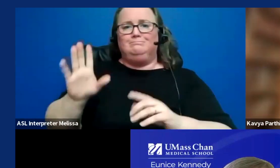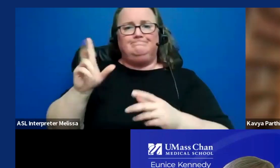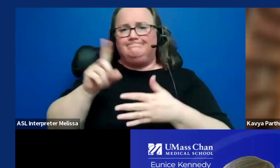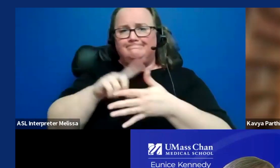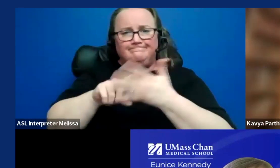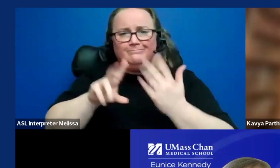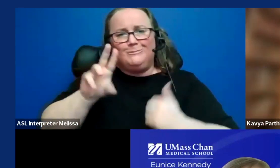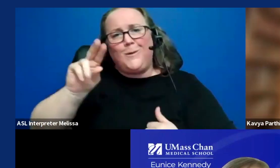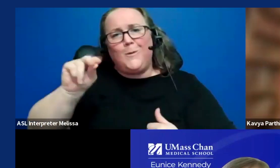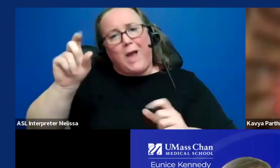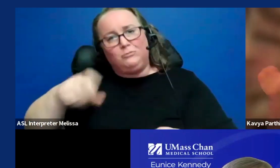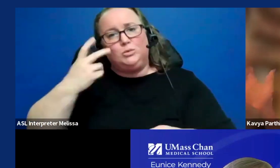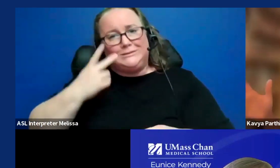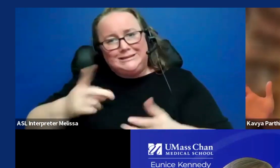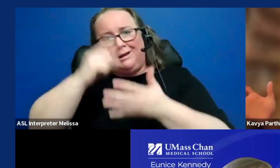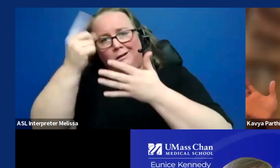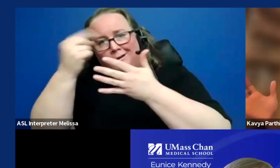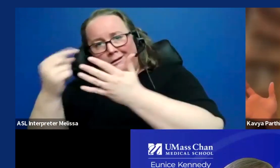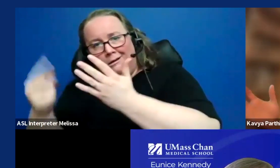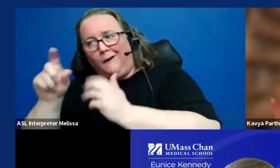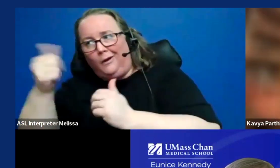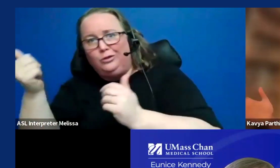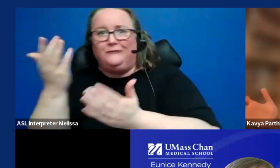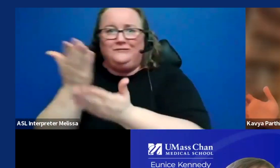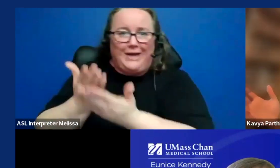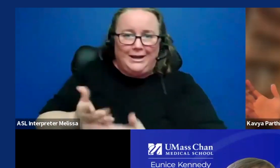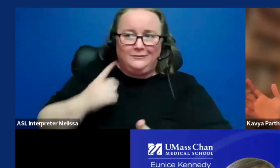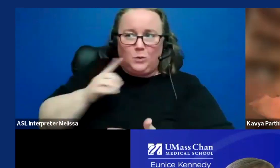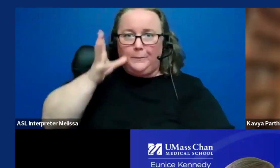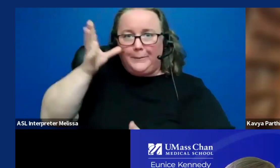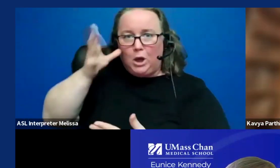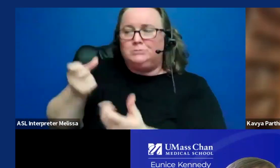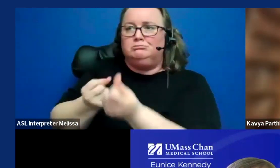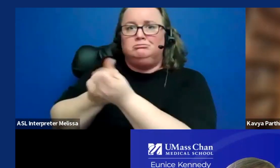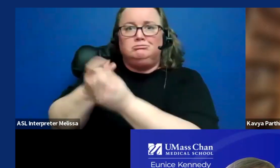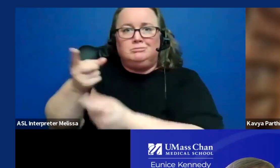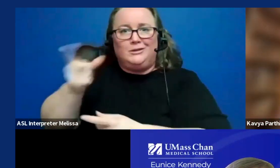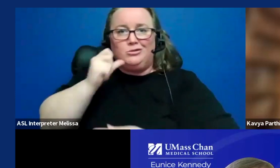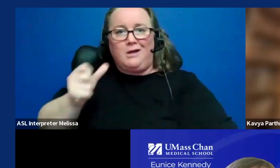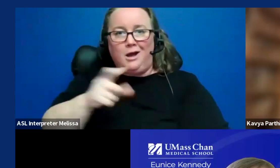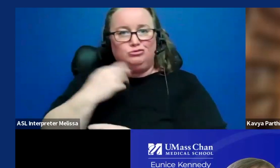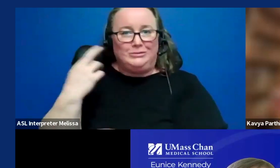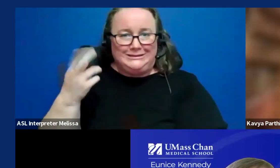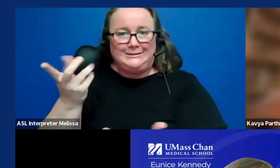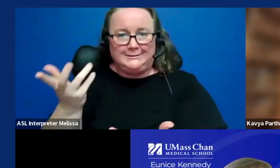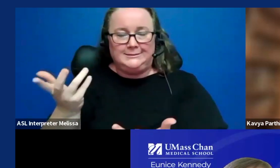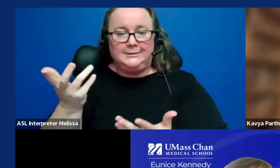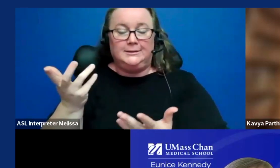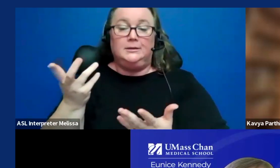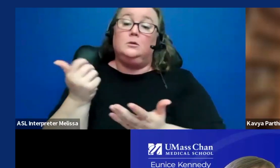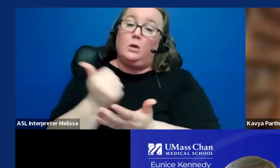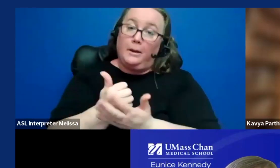and here are the factors in the parents case that show that they're not as much of a risk. And also, here are accommodations we've researched and given you,